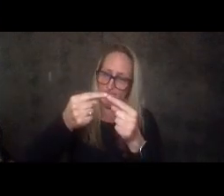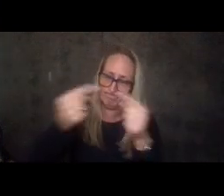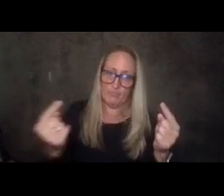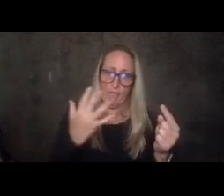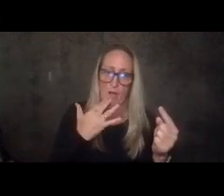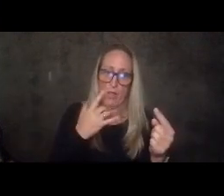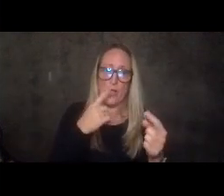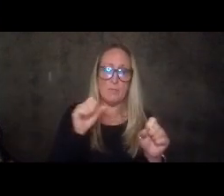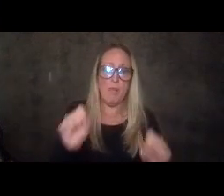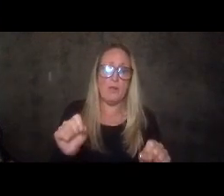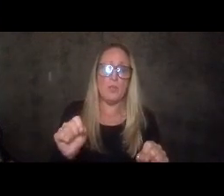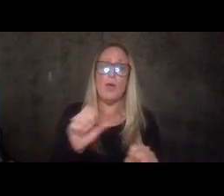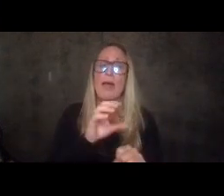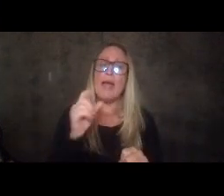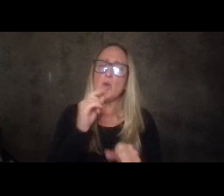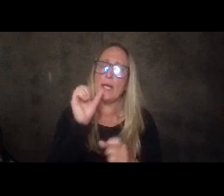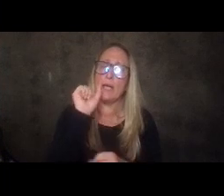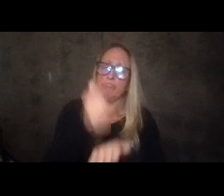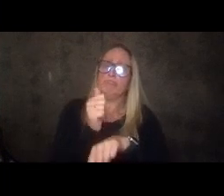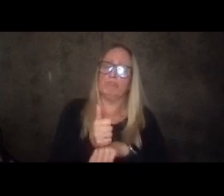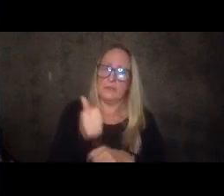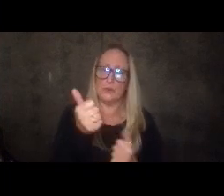customizable so you can choose what colors represent for each